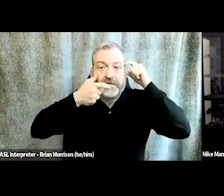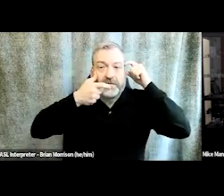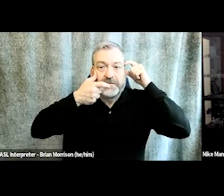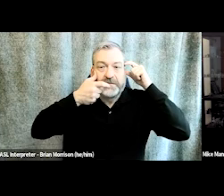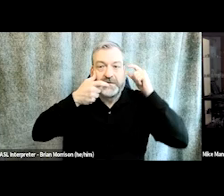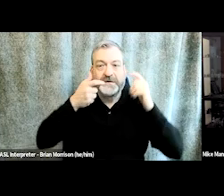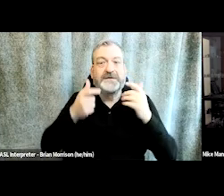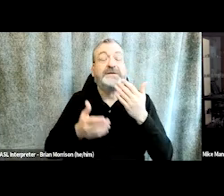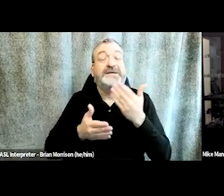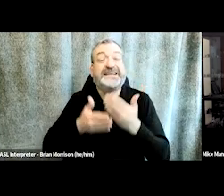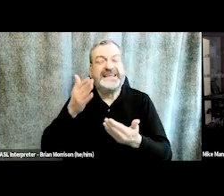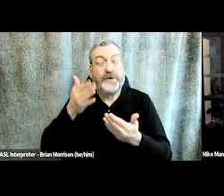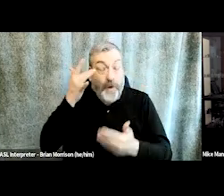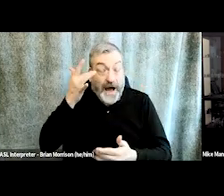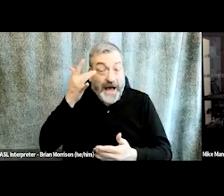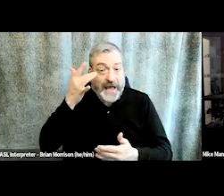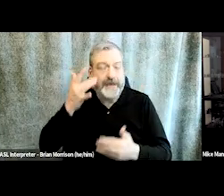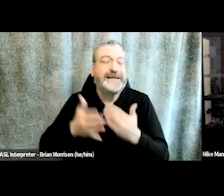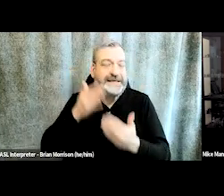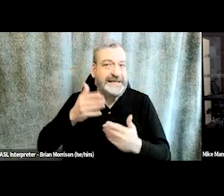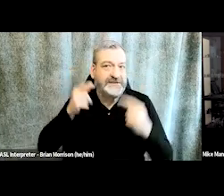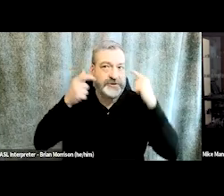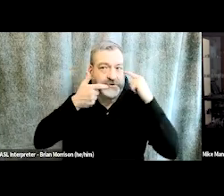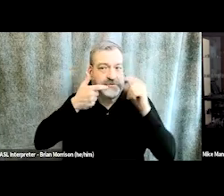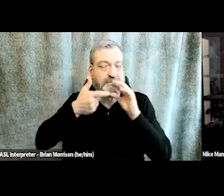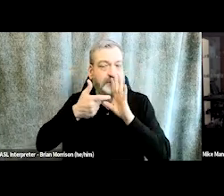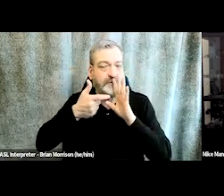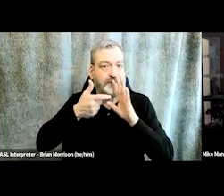for me to hear everybody else and for everyone else to hear me.